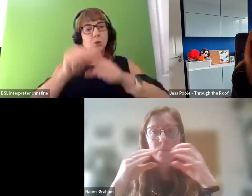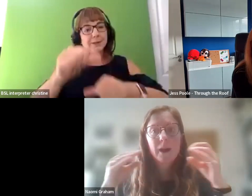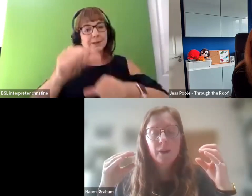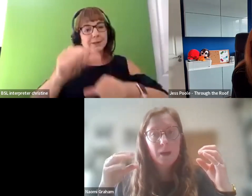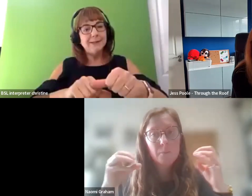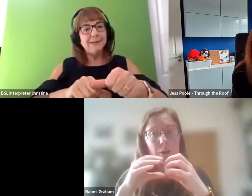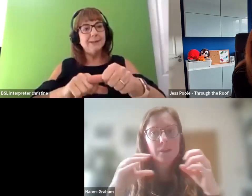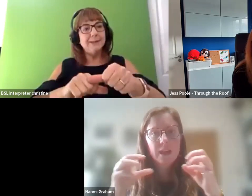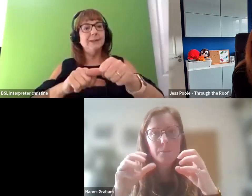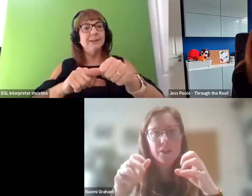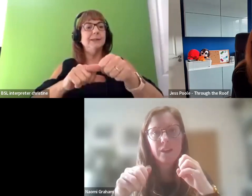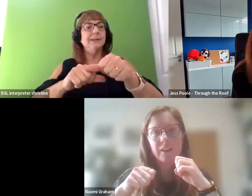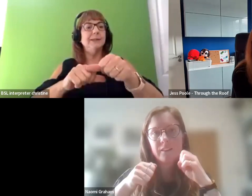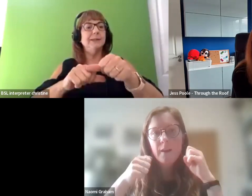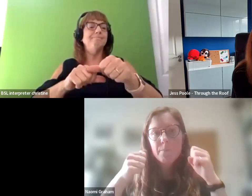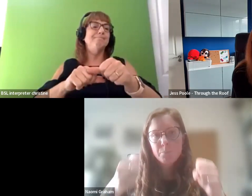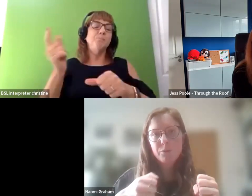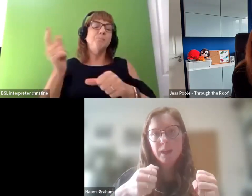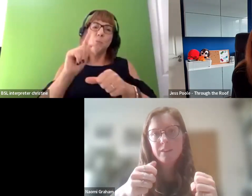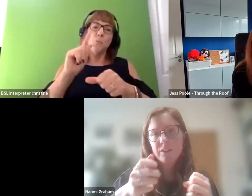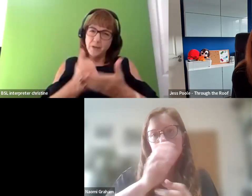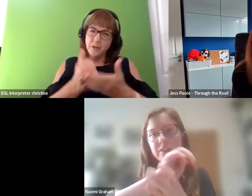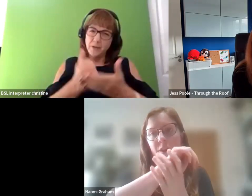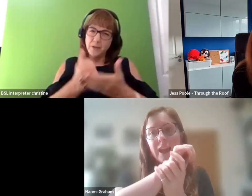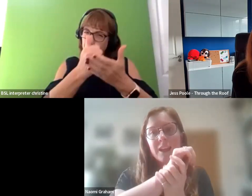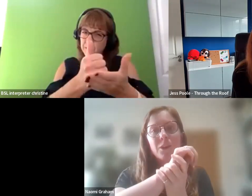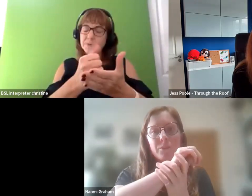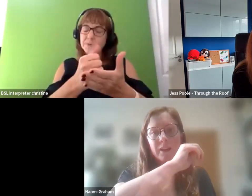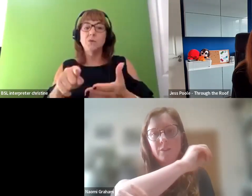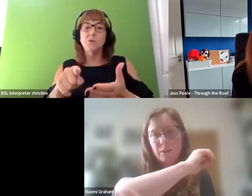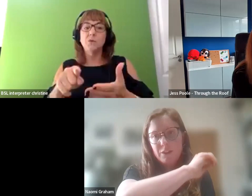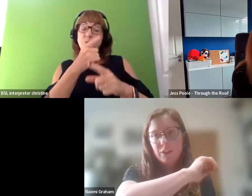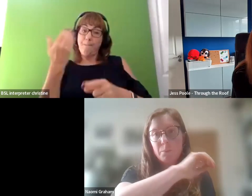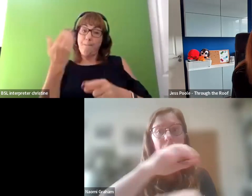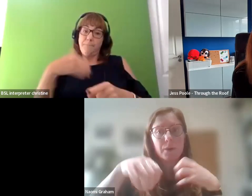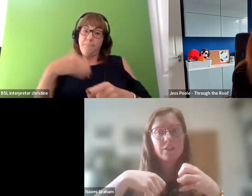we talked about about proprioception and movement activity, so any movement activity we do that puts